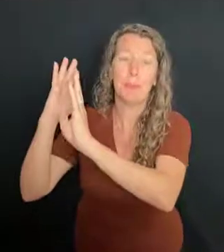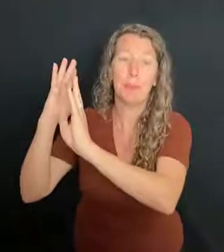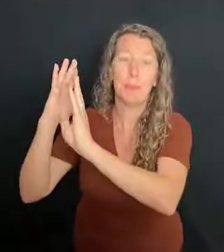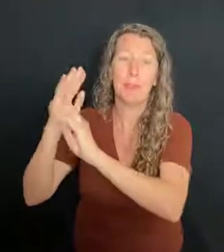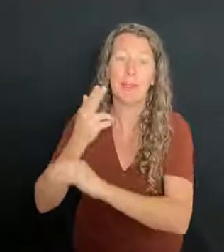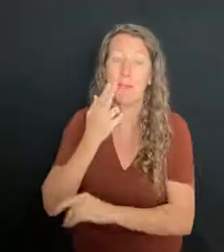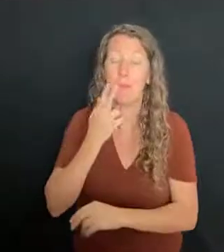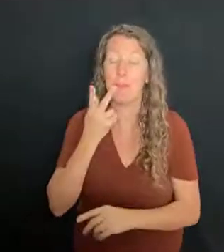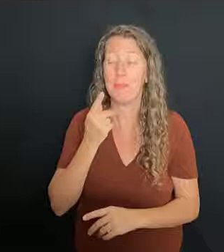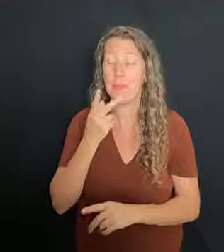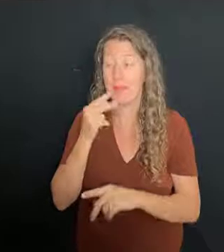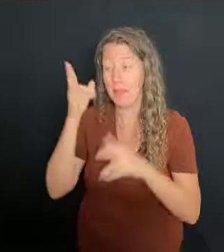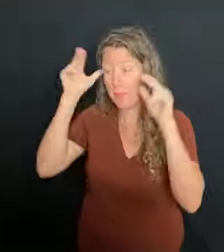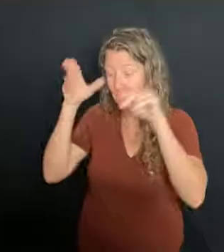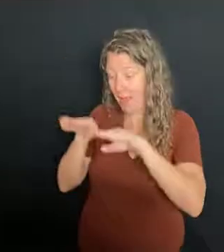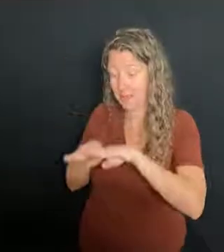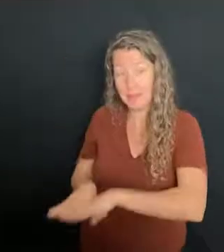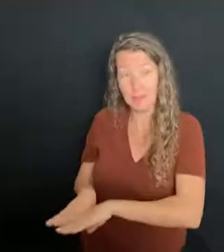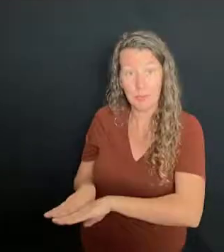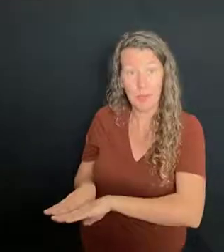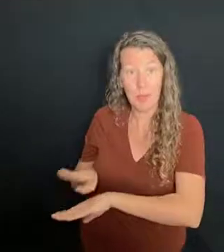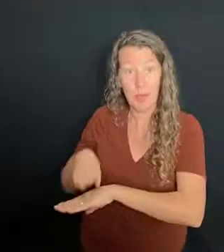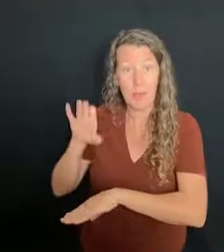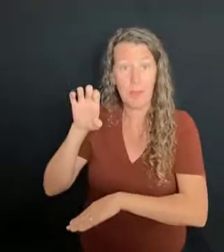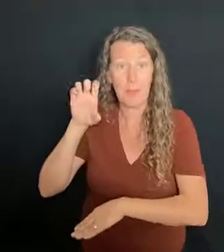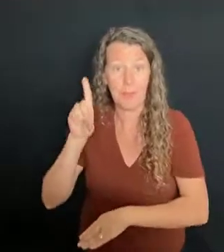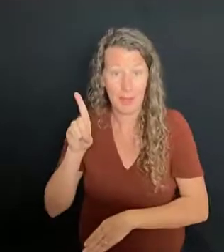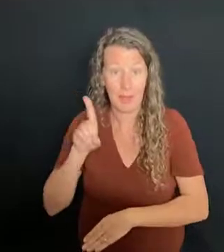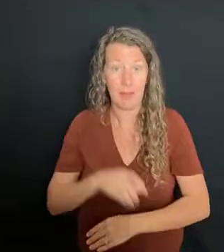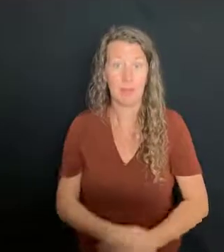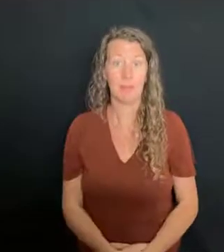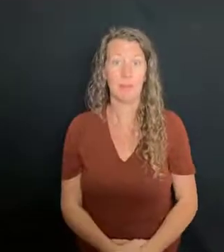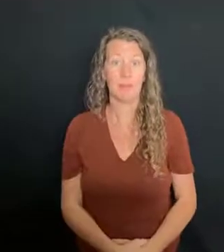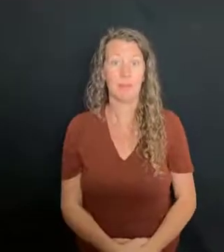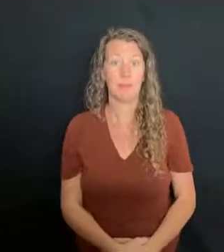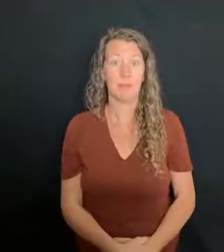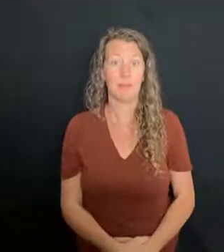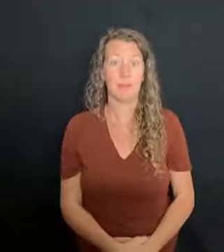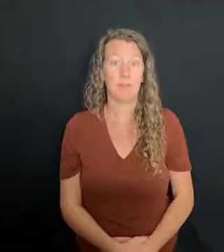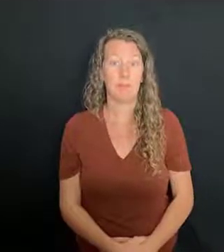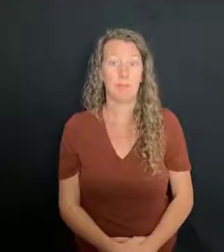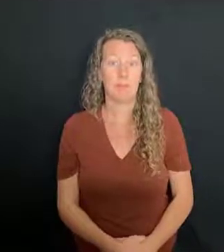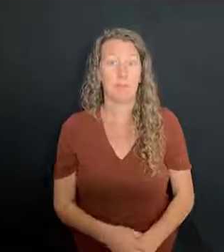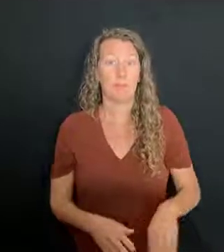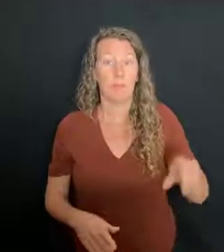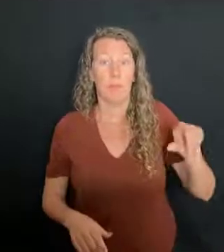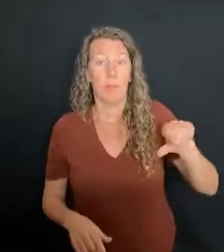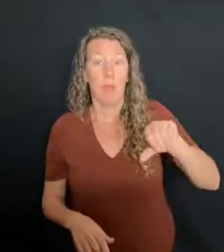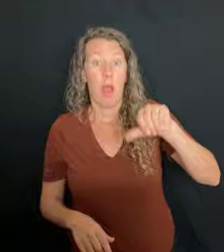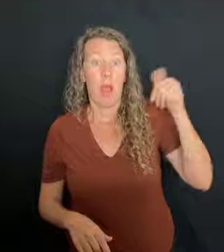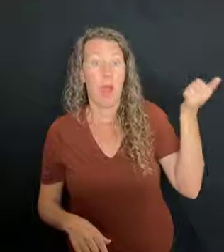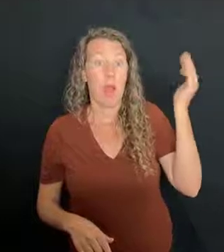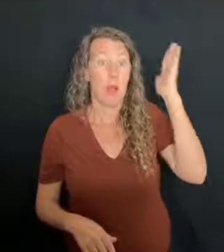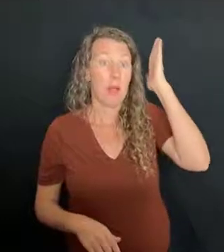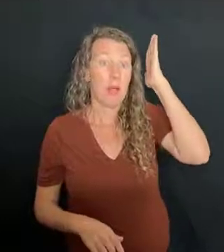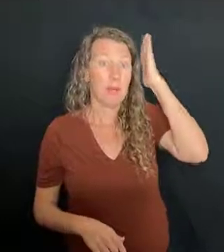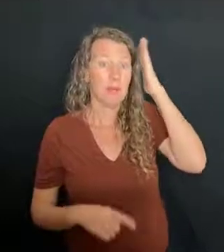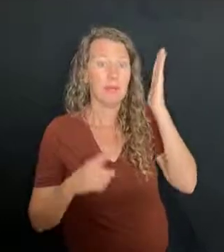One of them turned on its side. [Esther Geiger] Sometimes she would sing too loudly and keep her sister up.